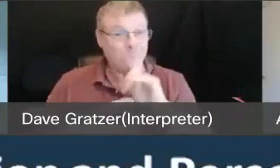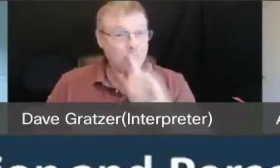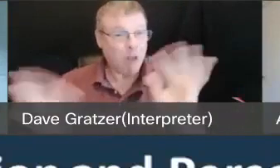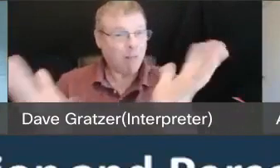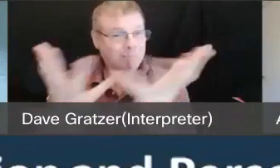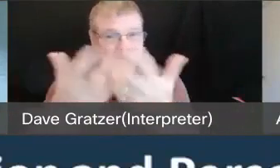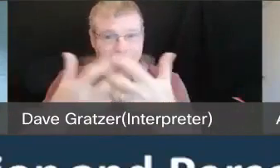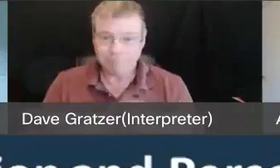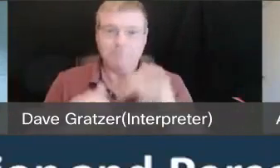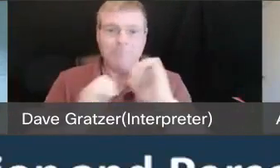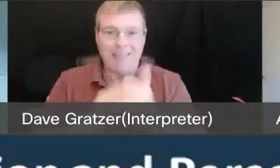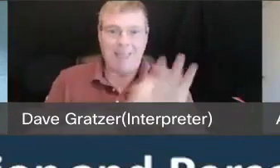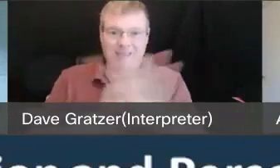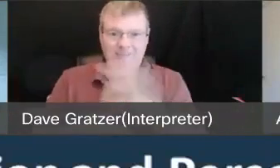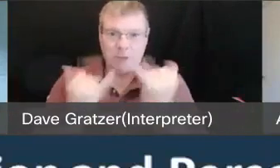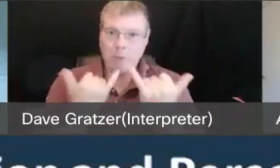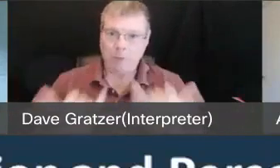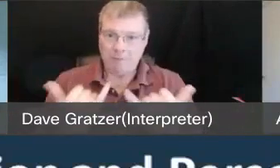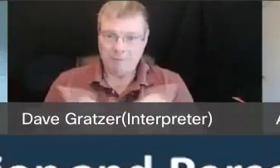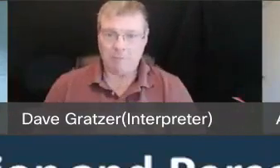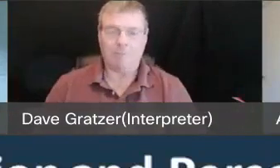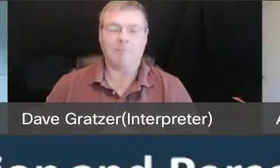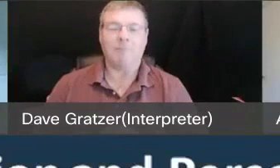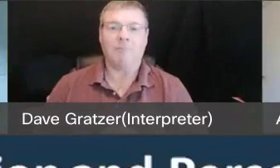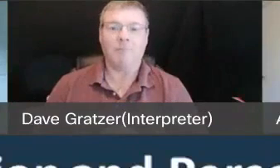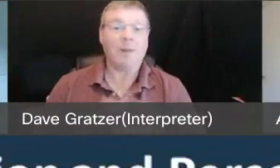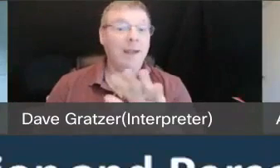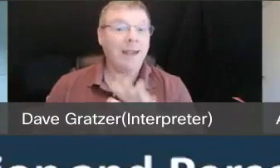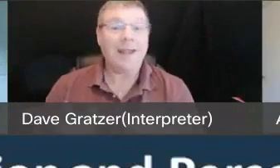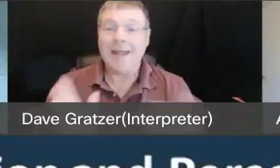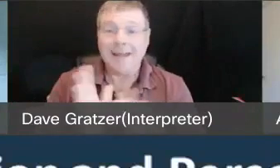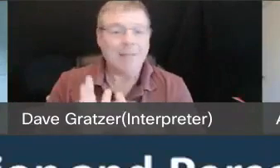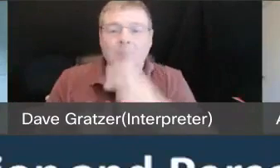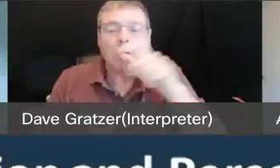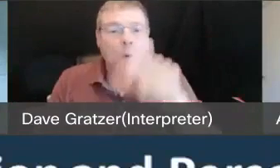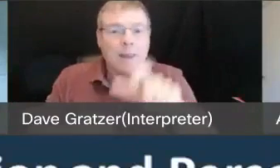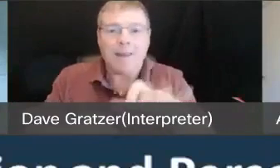to how they're functioning. Again, we don't necessarily need the functional information